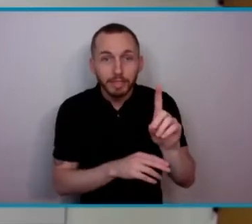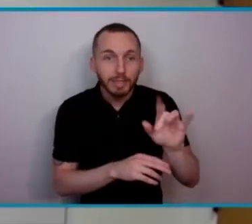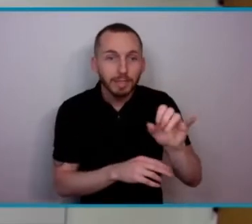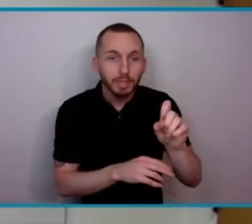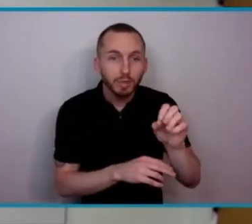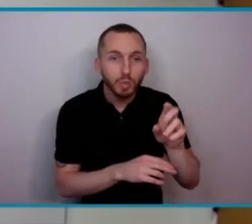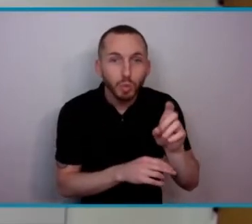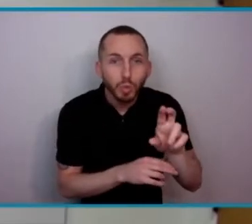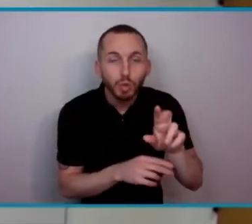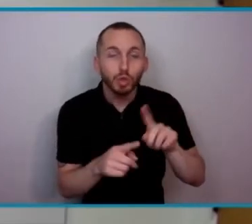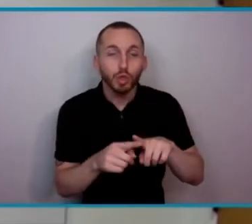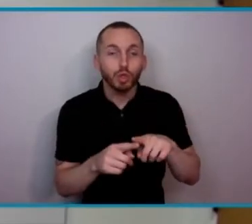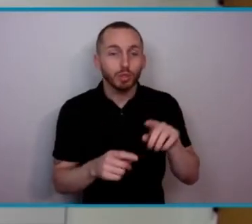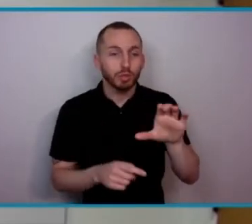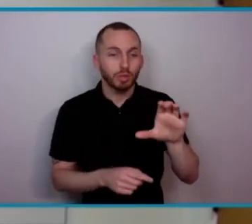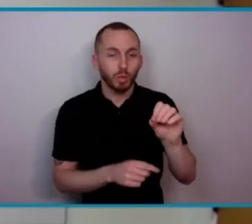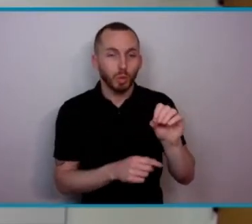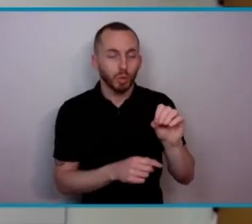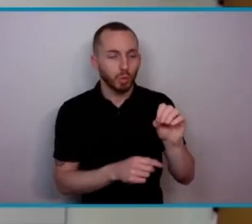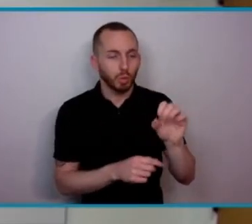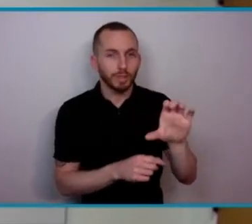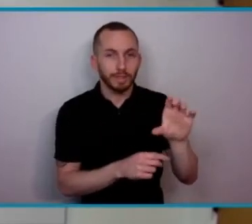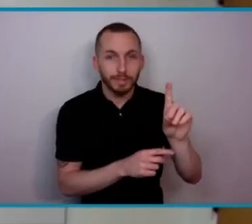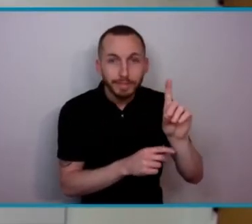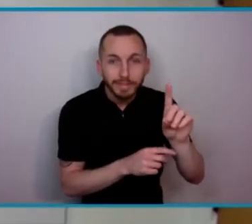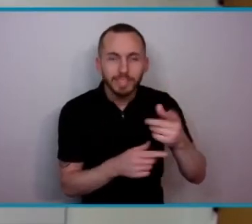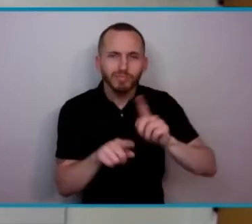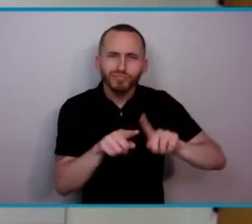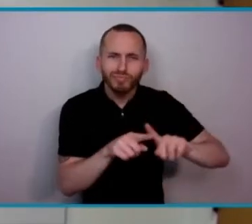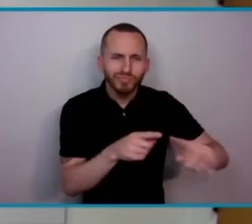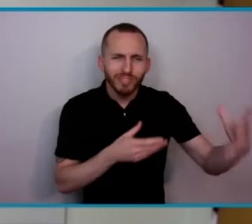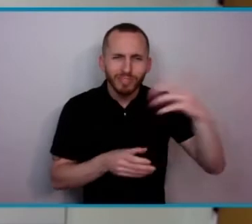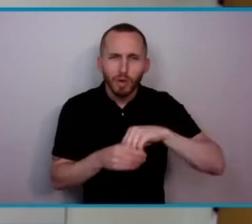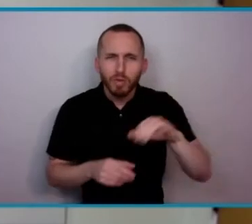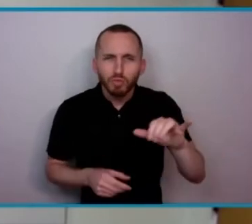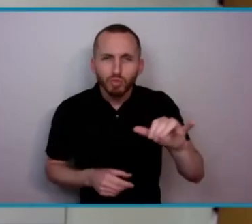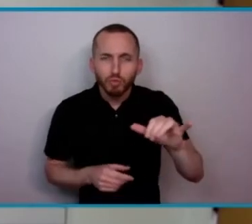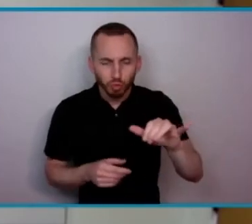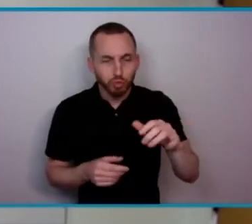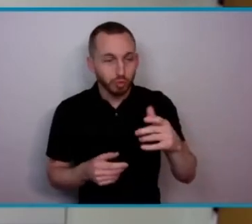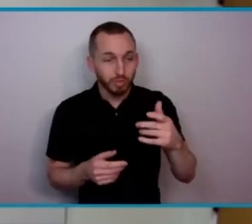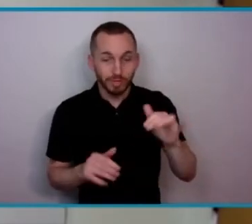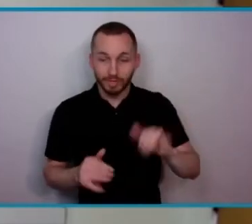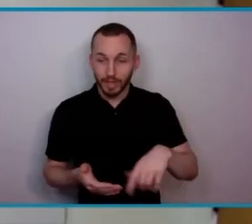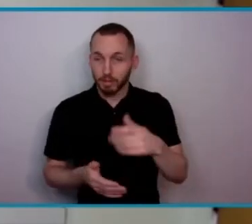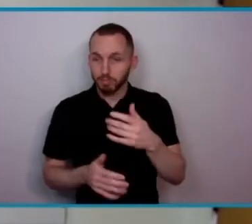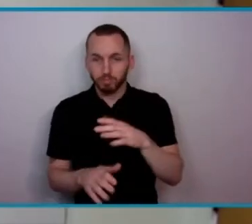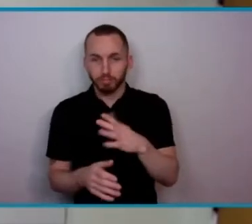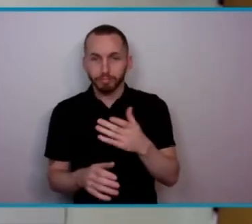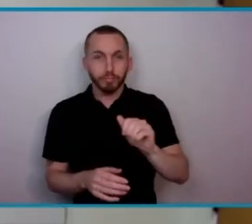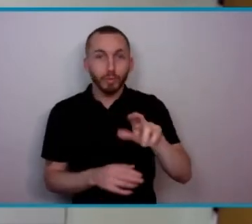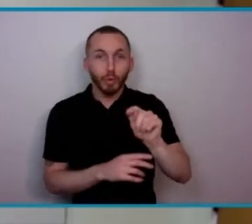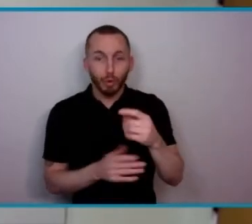disorder, things that could be amenable to this treatment approach or a variant of this treatment approach in the future.